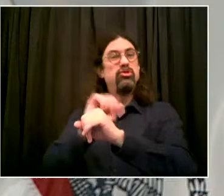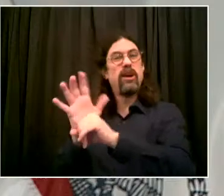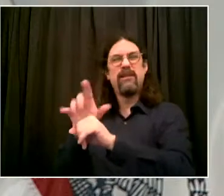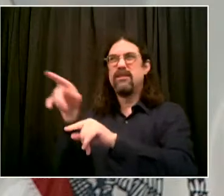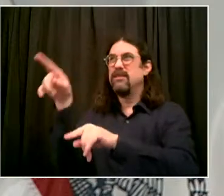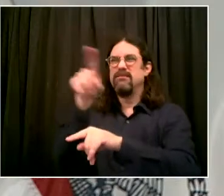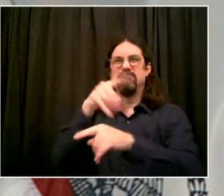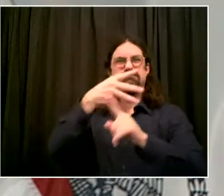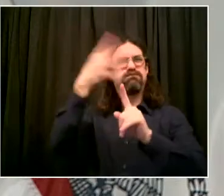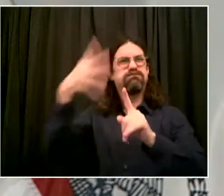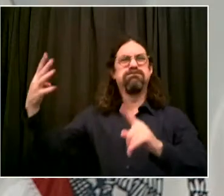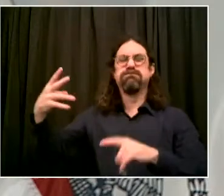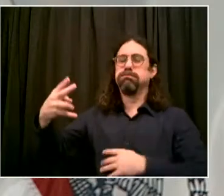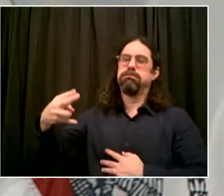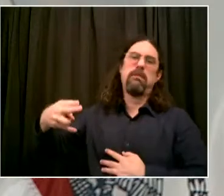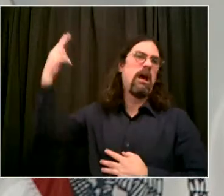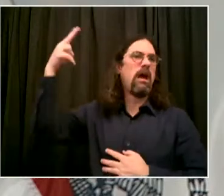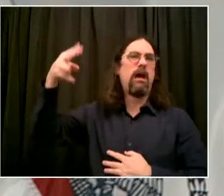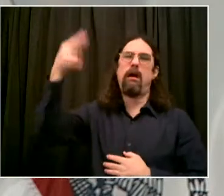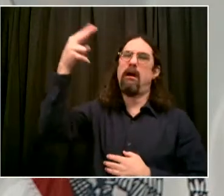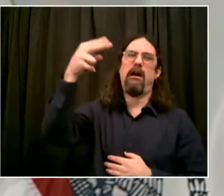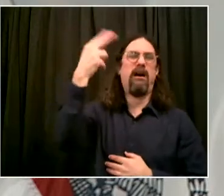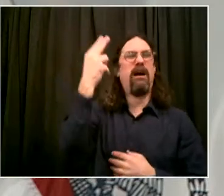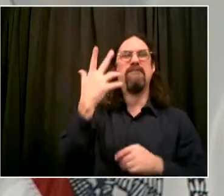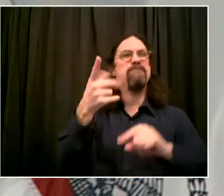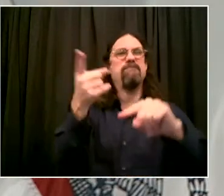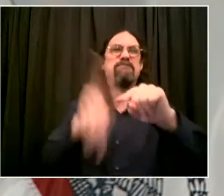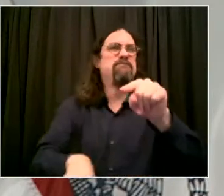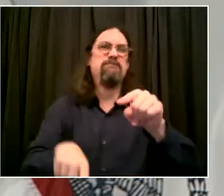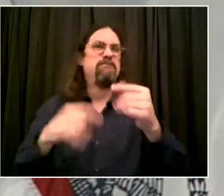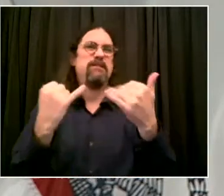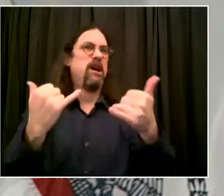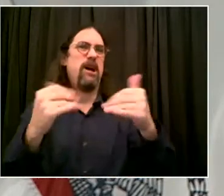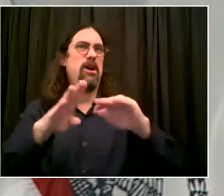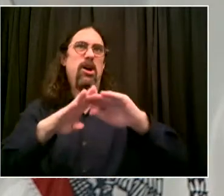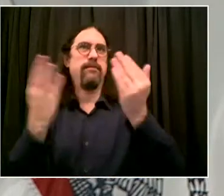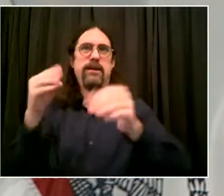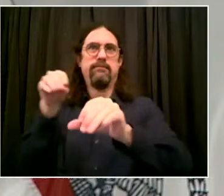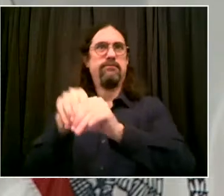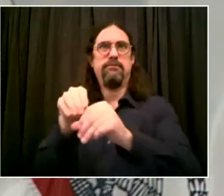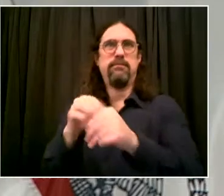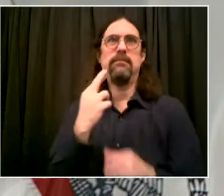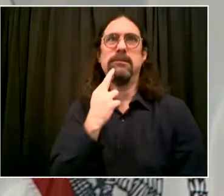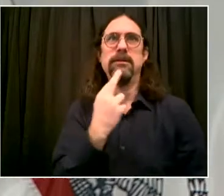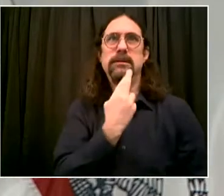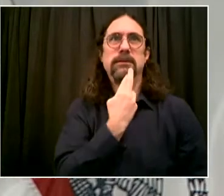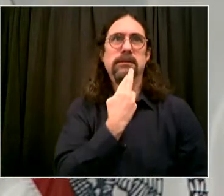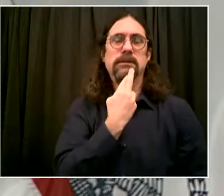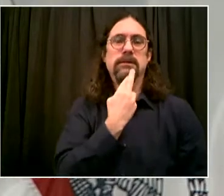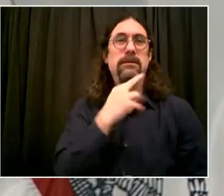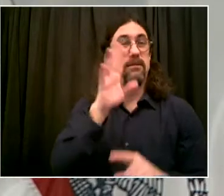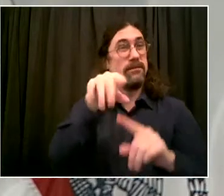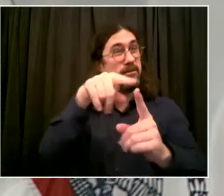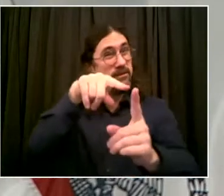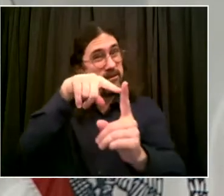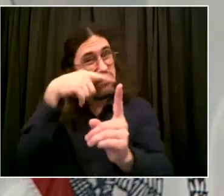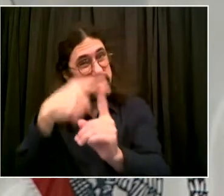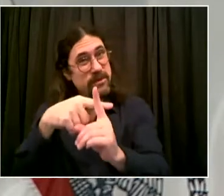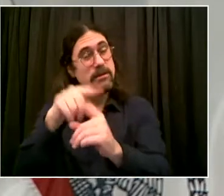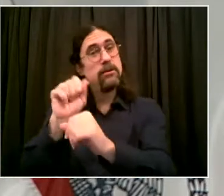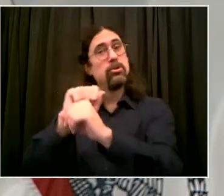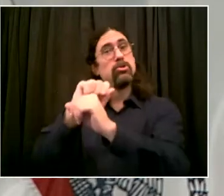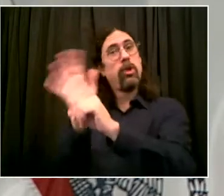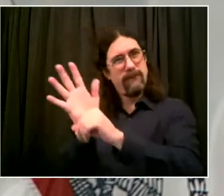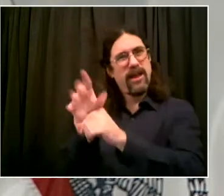CITY.